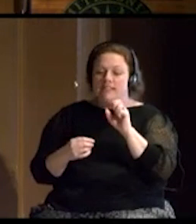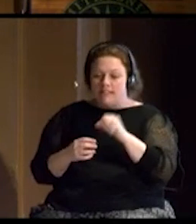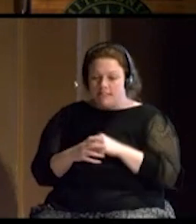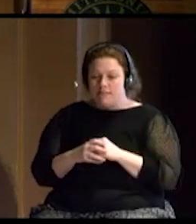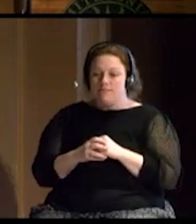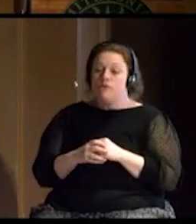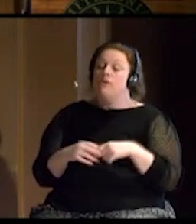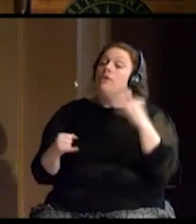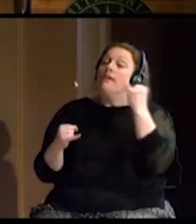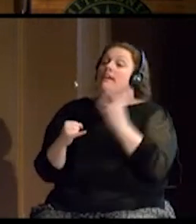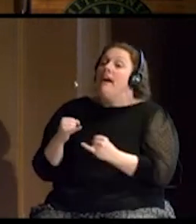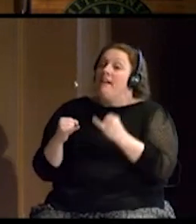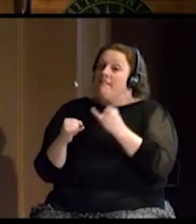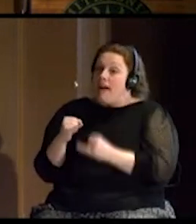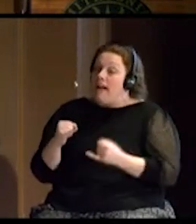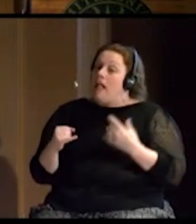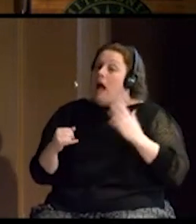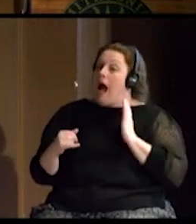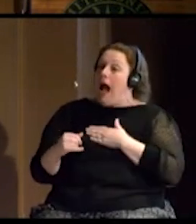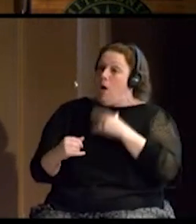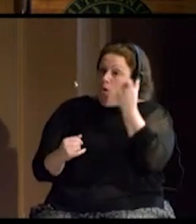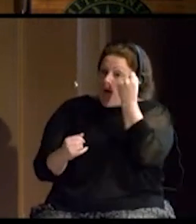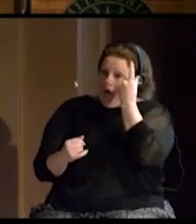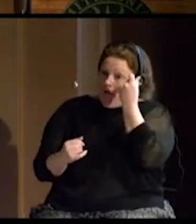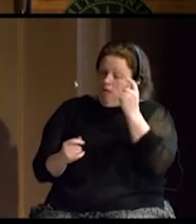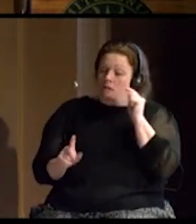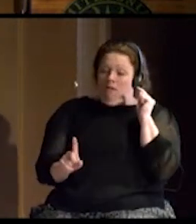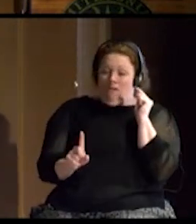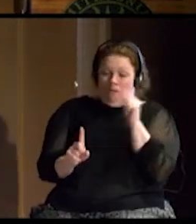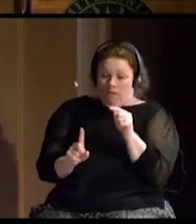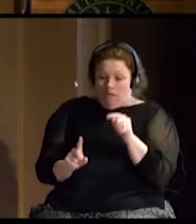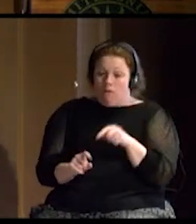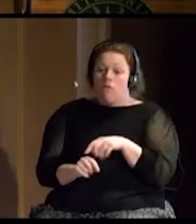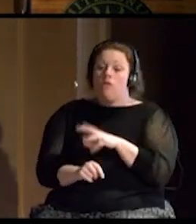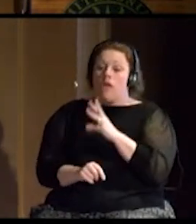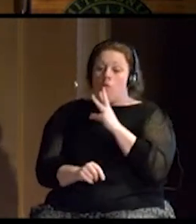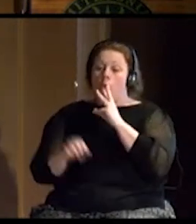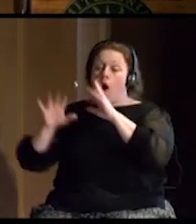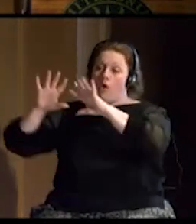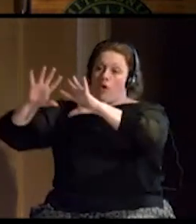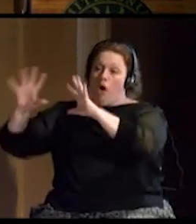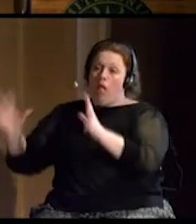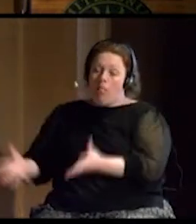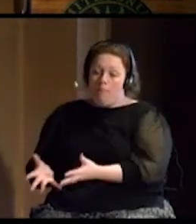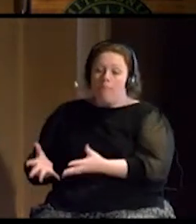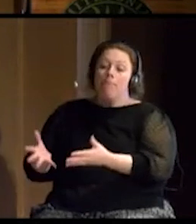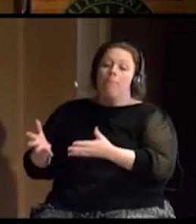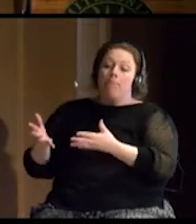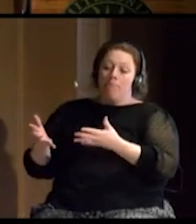So finally, our third prediction is that the water column lifestyle resulted in evolutionary dead ends,